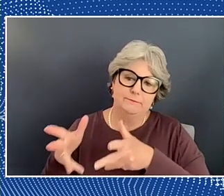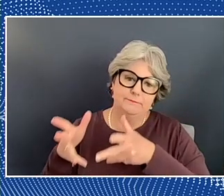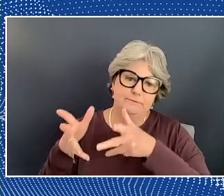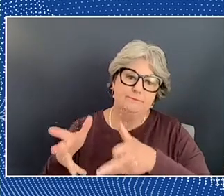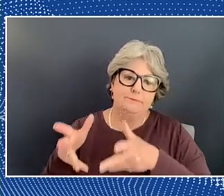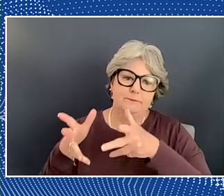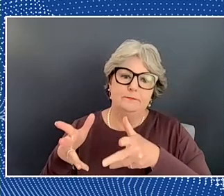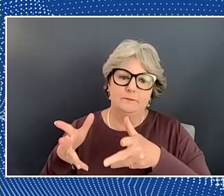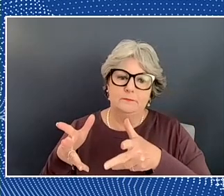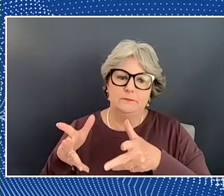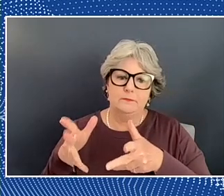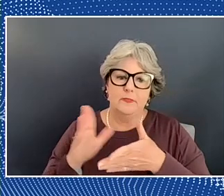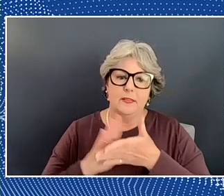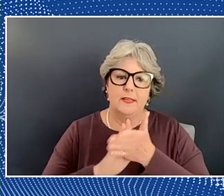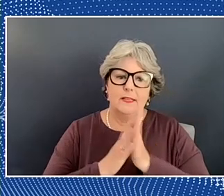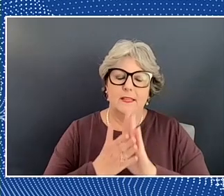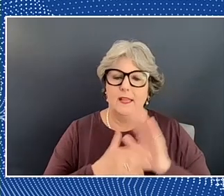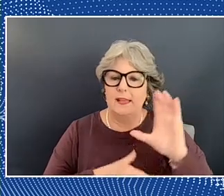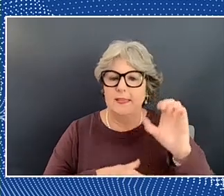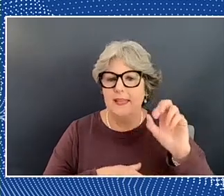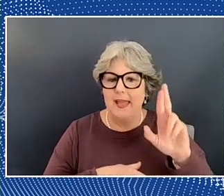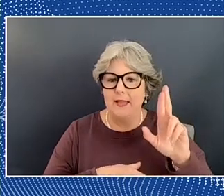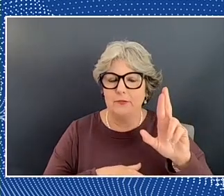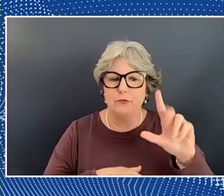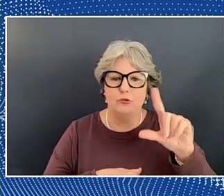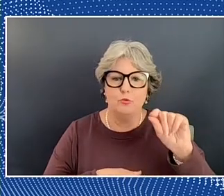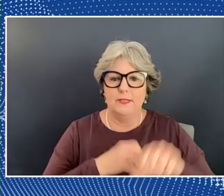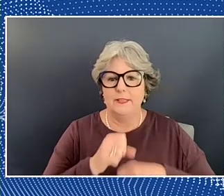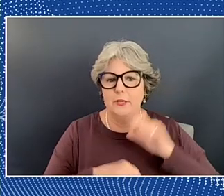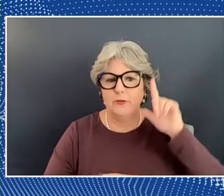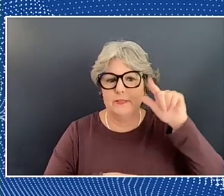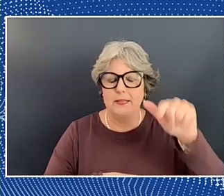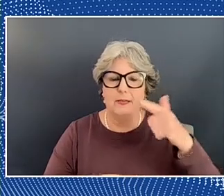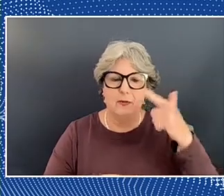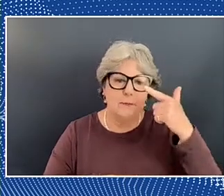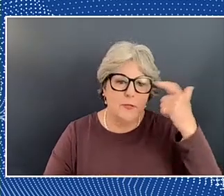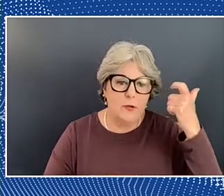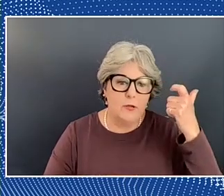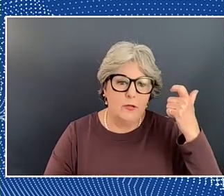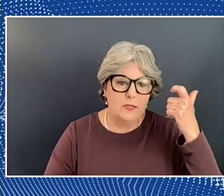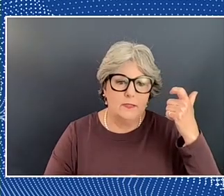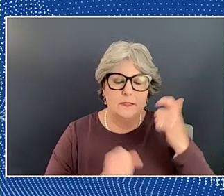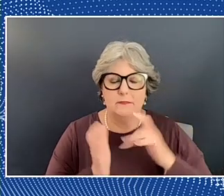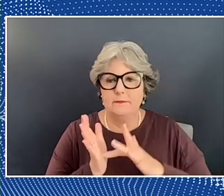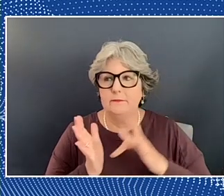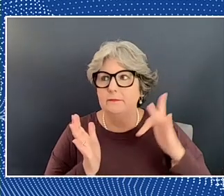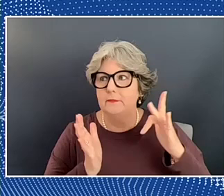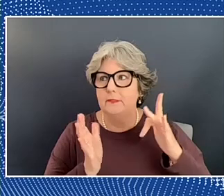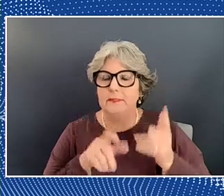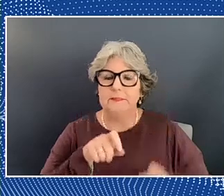like a cancer 20 years later, due to the predatory and deceptive pressure put on us